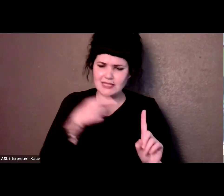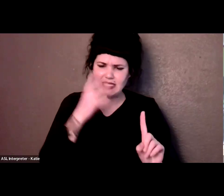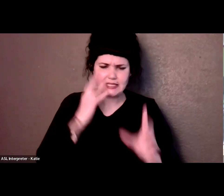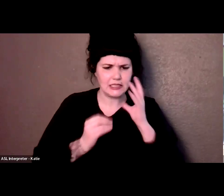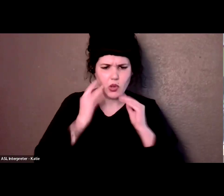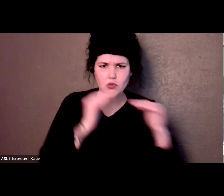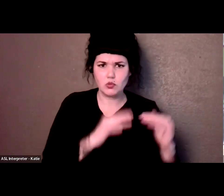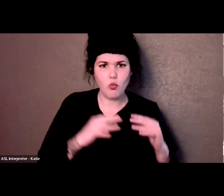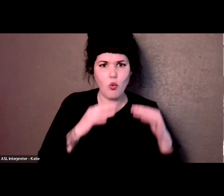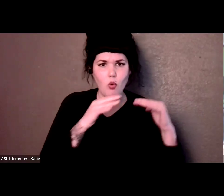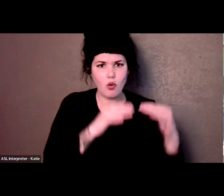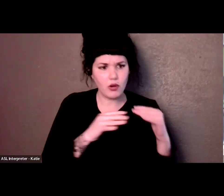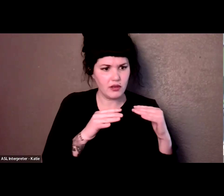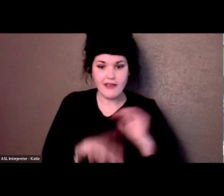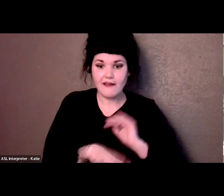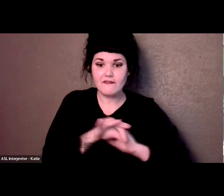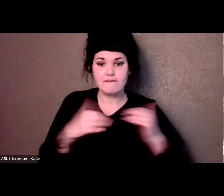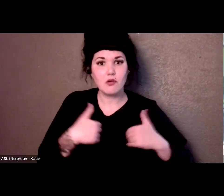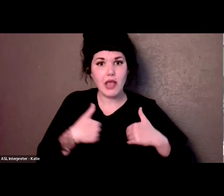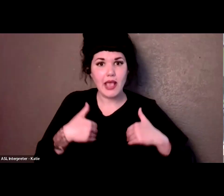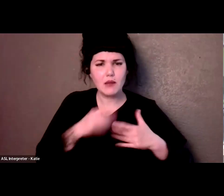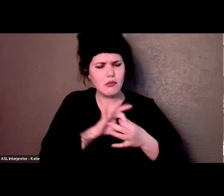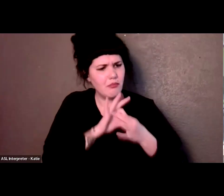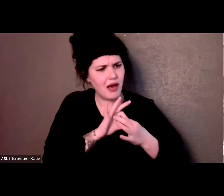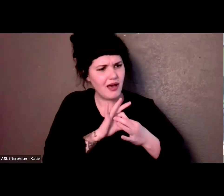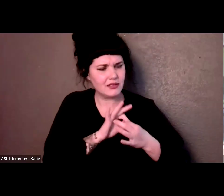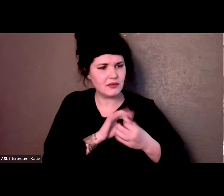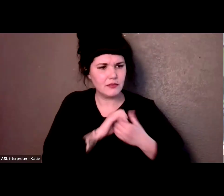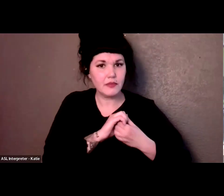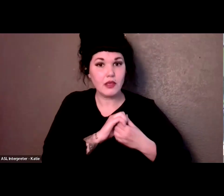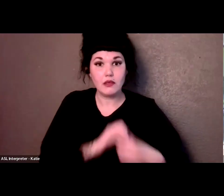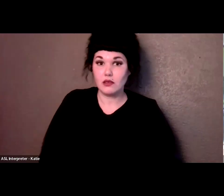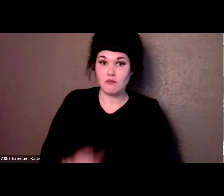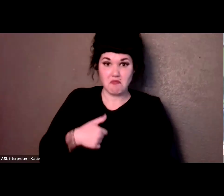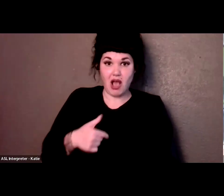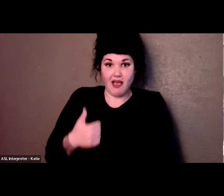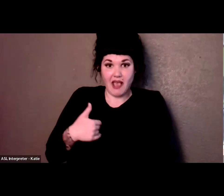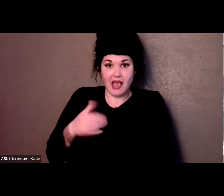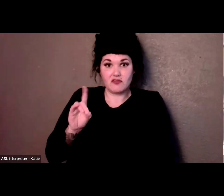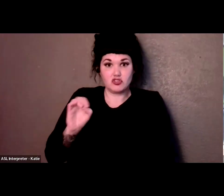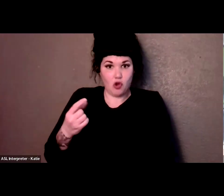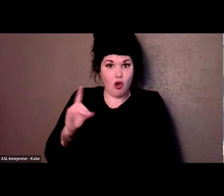this animal. And I have a dog, which is maybe a more socially acceptable pet, that's meaningful to me.